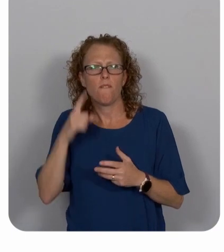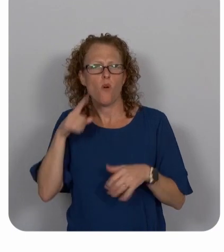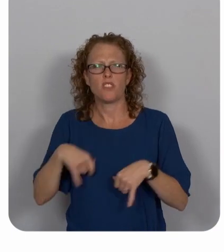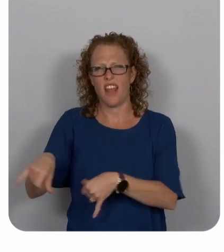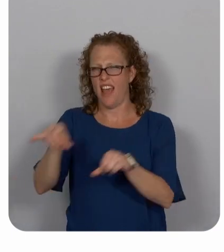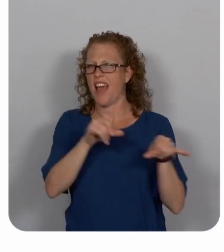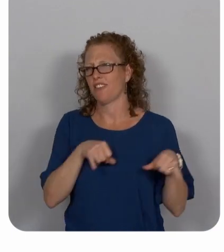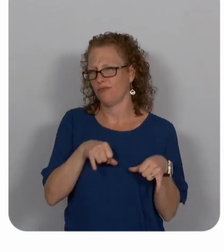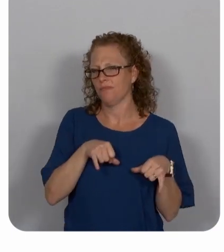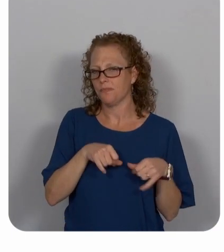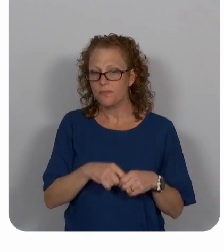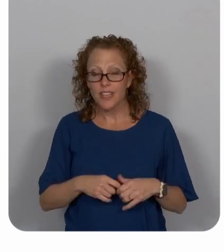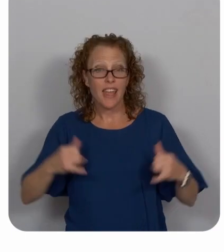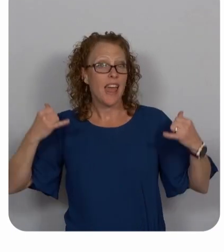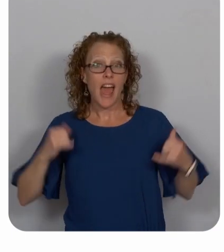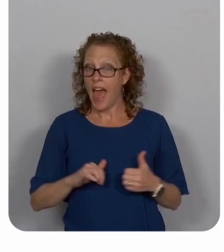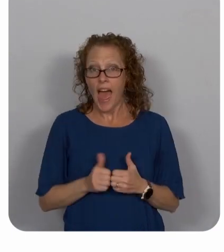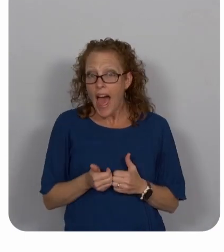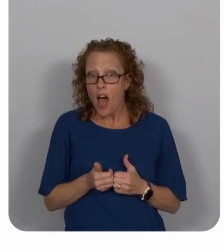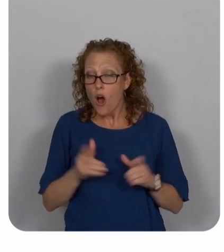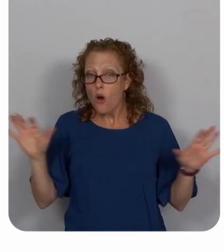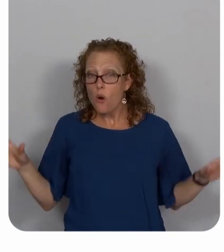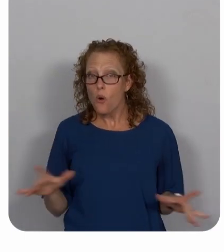And for this we are building a Copilot.